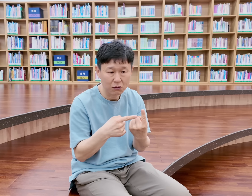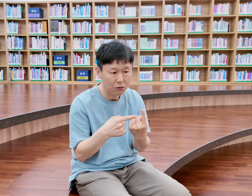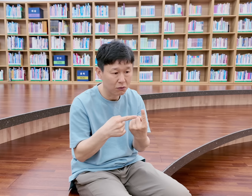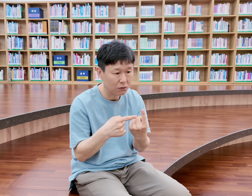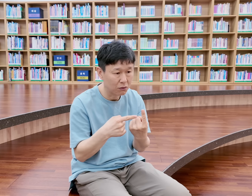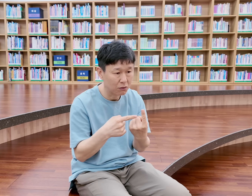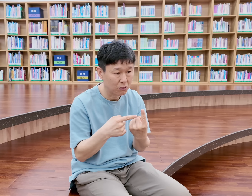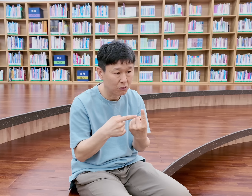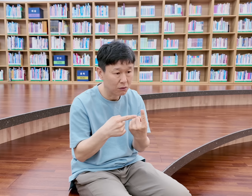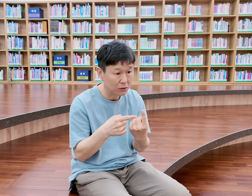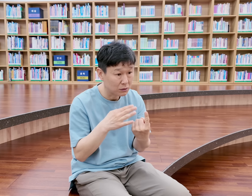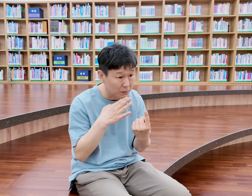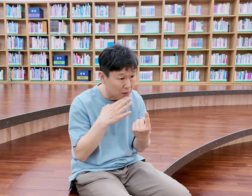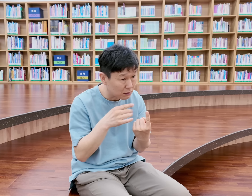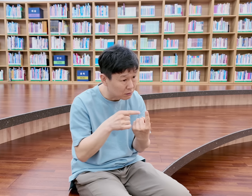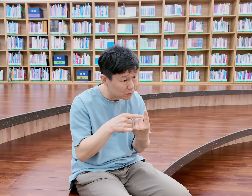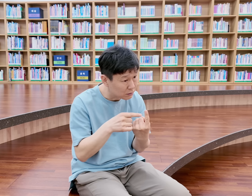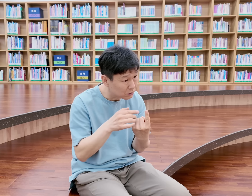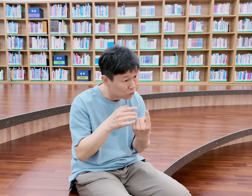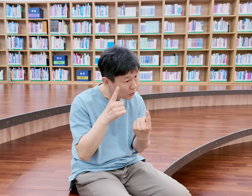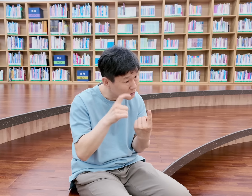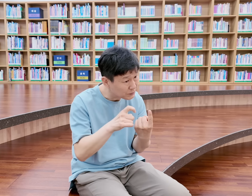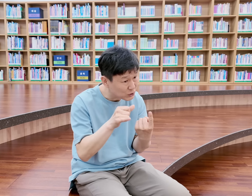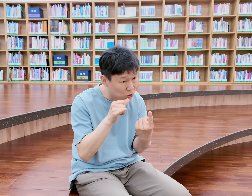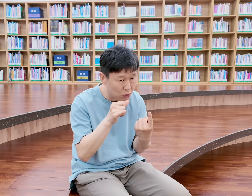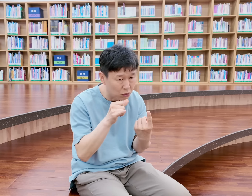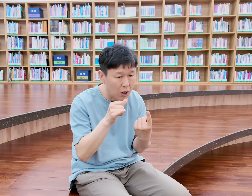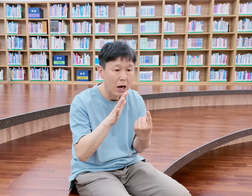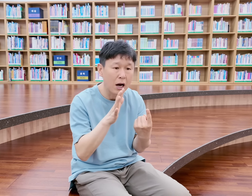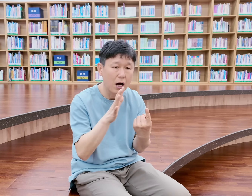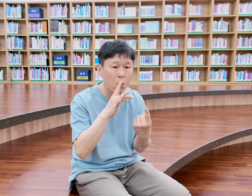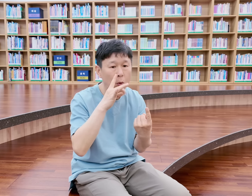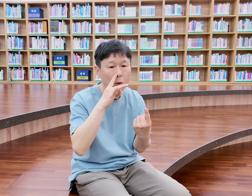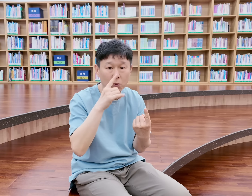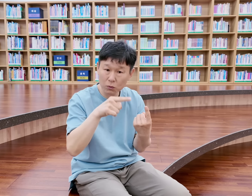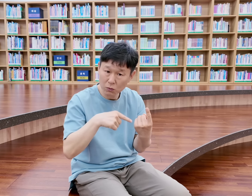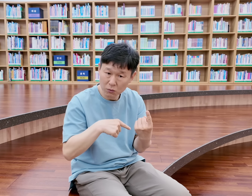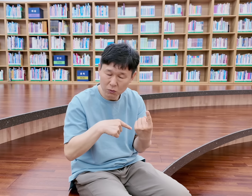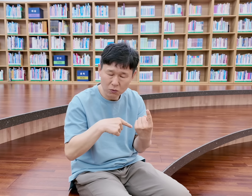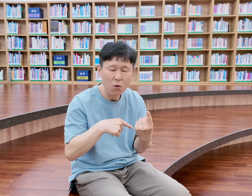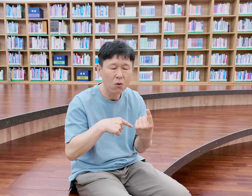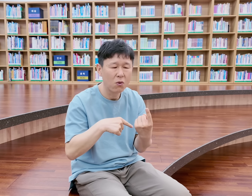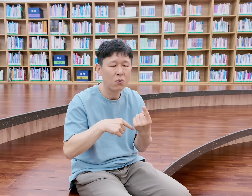He didn't come because he was interested, but simply because he was curious.